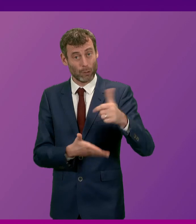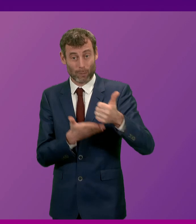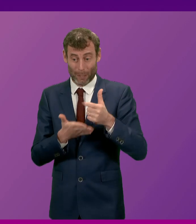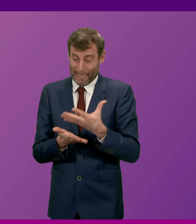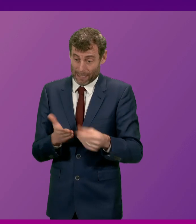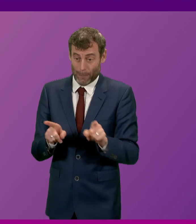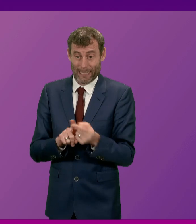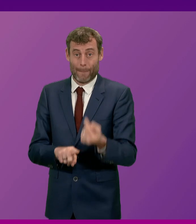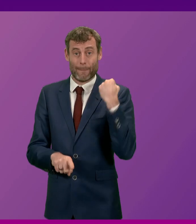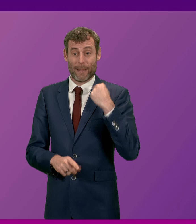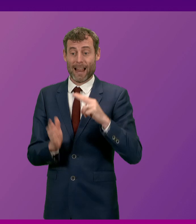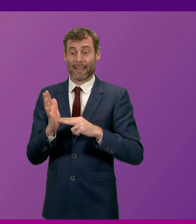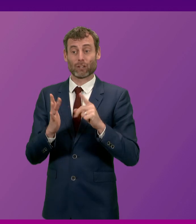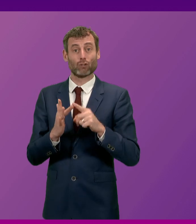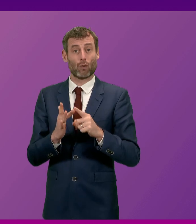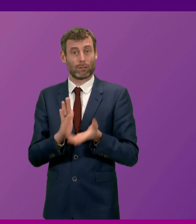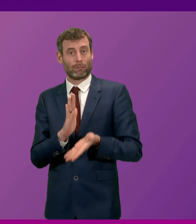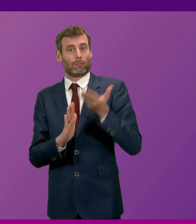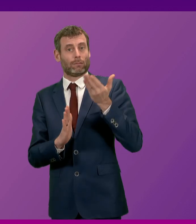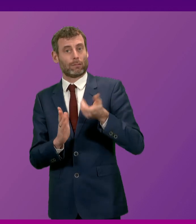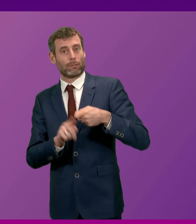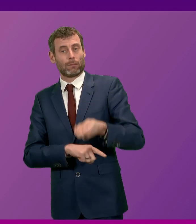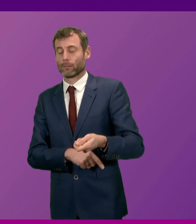The First Minister knows that Government departments and the Scottish Government